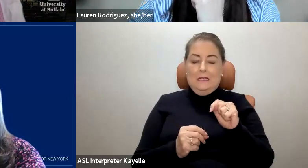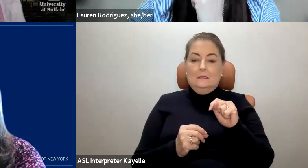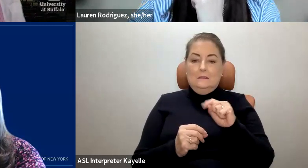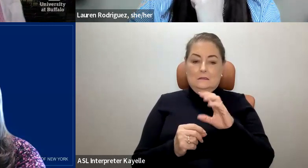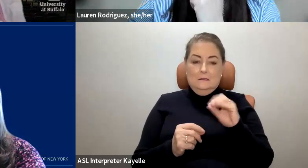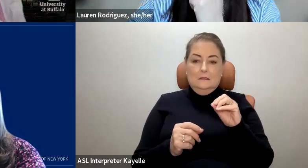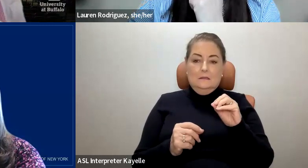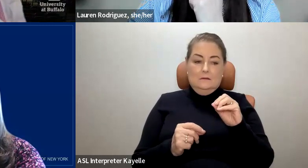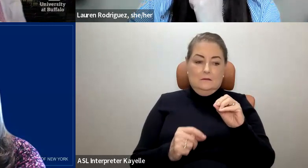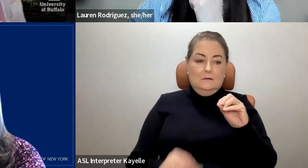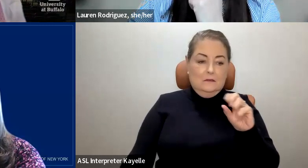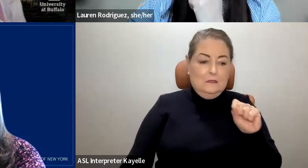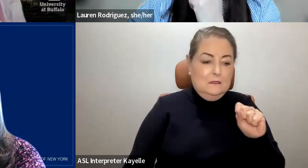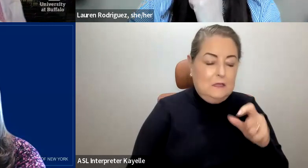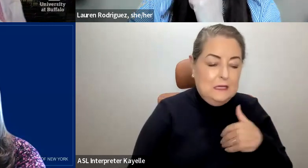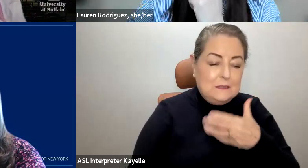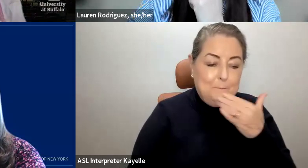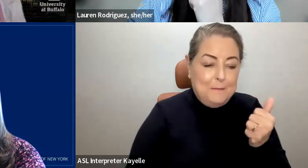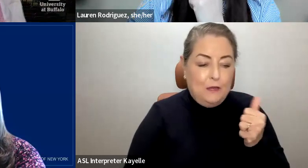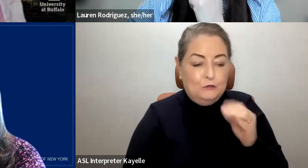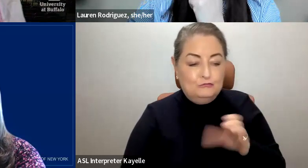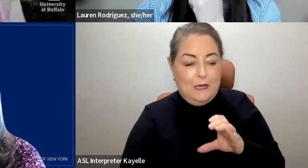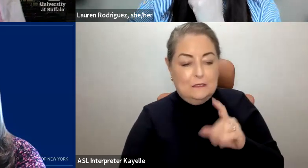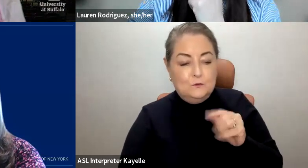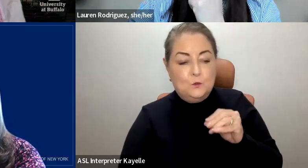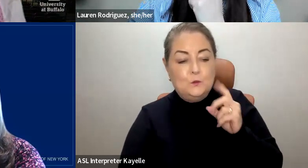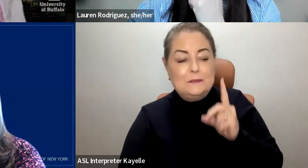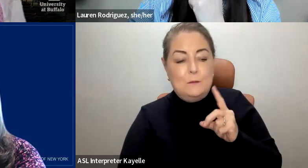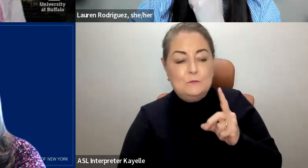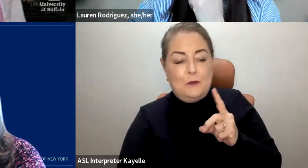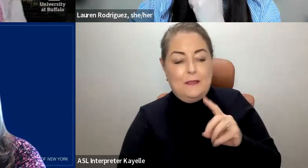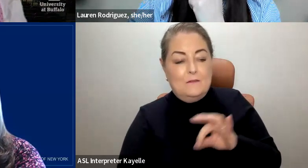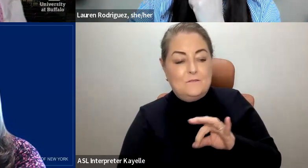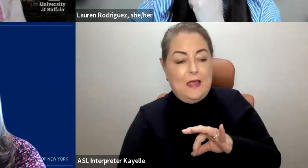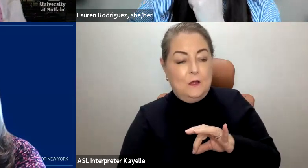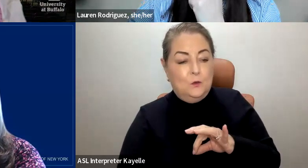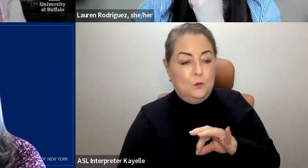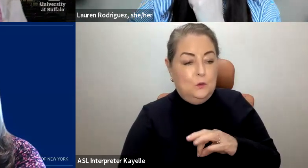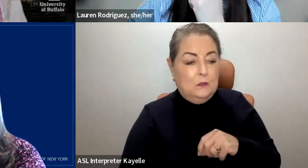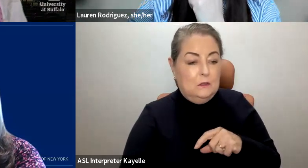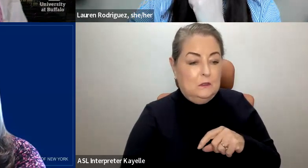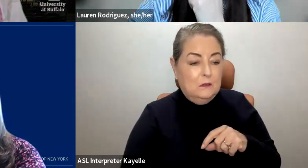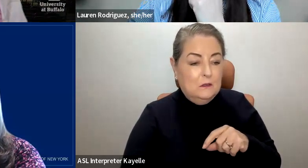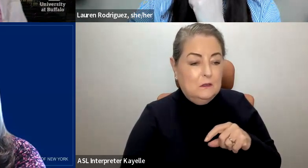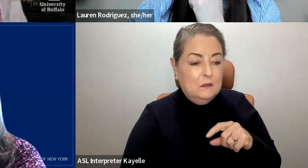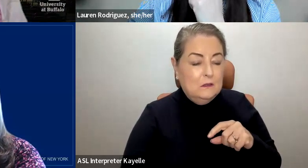project, I think it has a better chance to demonstrate the value, and maybe demonstrate to our legal friends that we're really